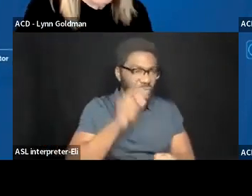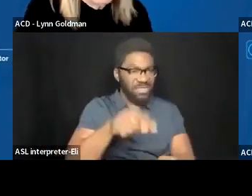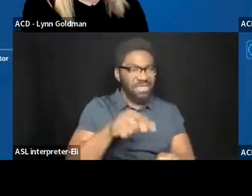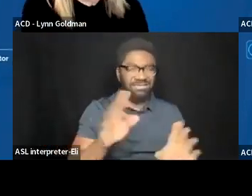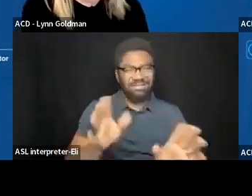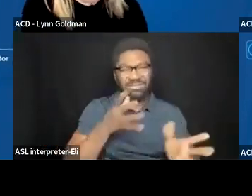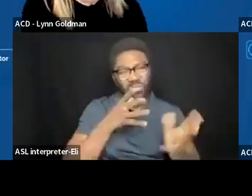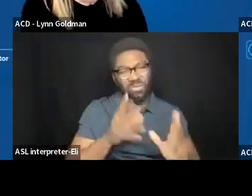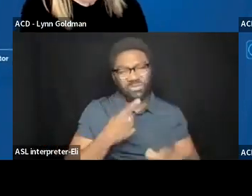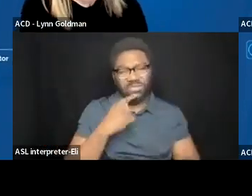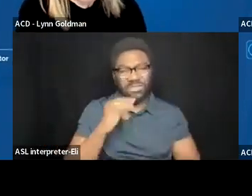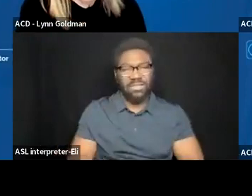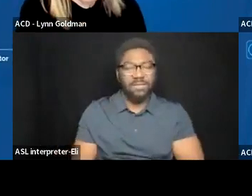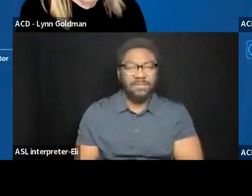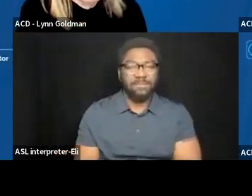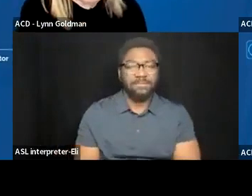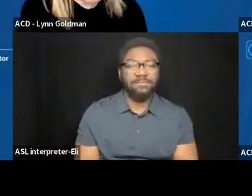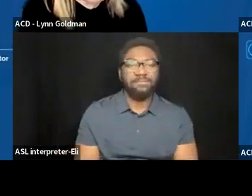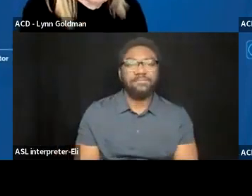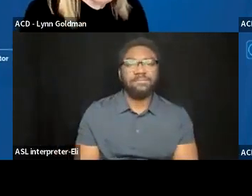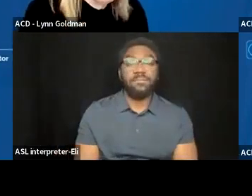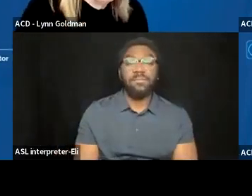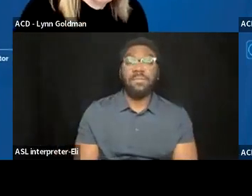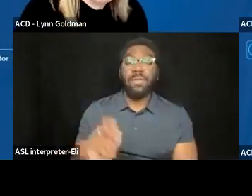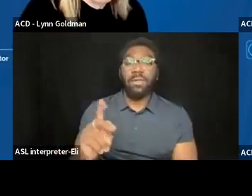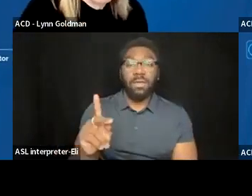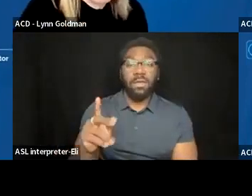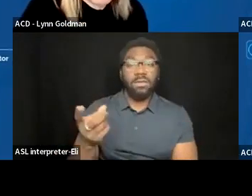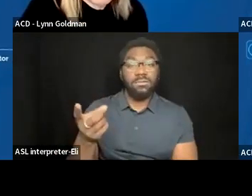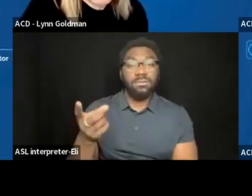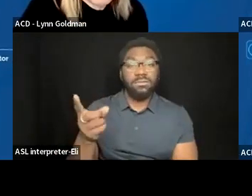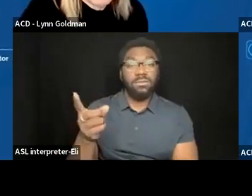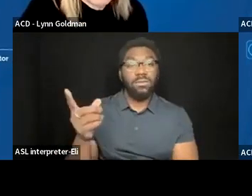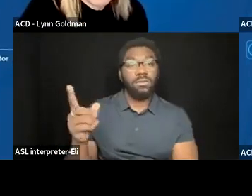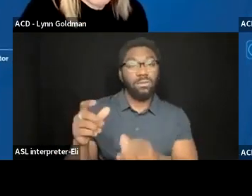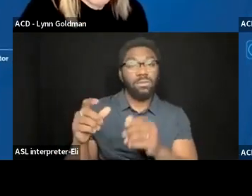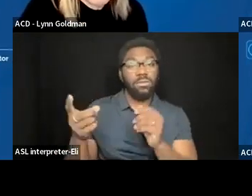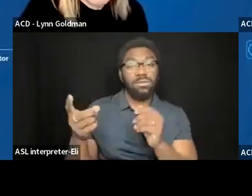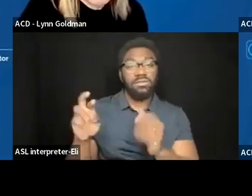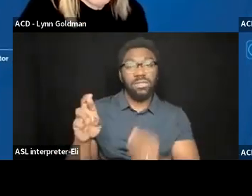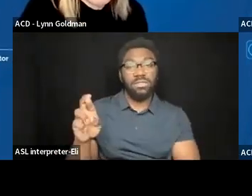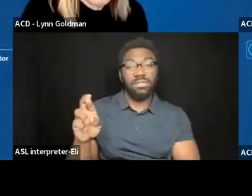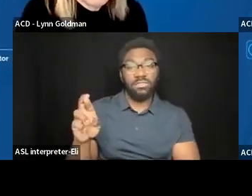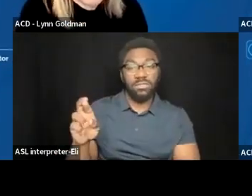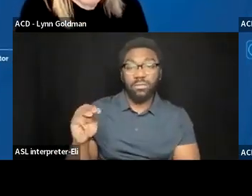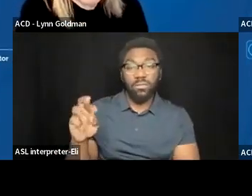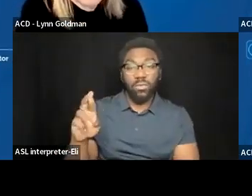Why don't we take Dr. Adimore's comment and then we'll go back, maybe have a little more discussion on what Dr. Goldman's bringing up. Go ahead. Thank you.